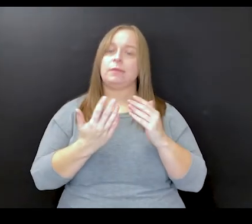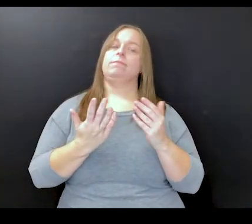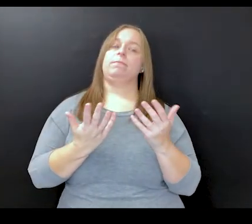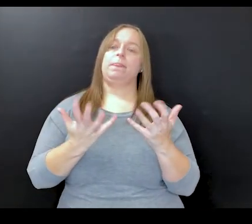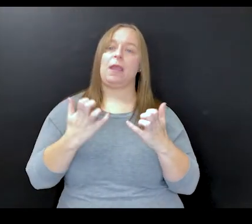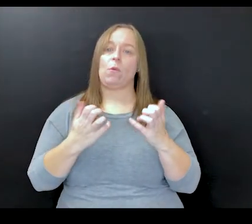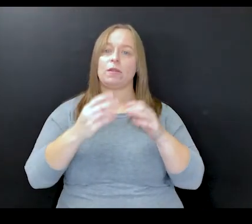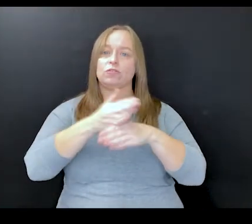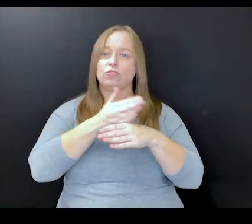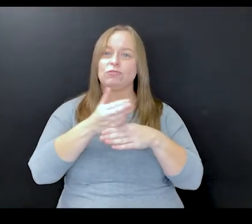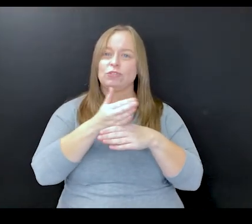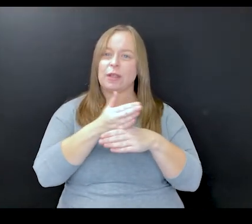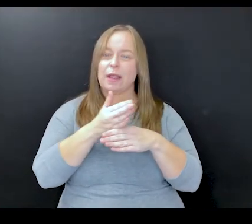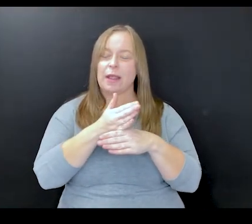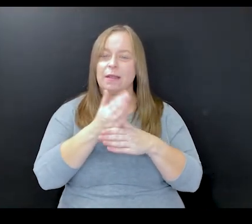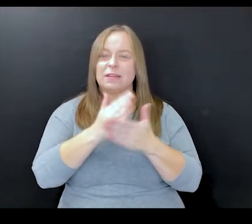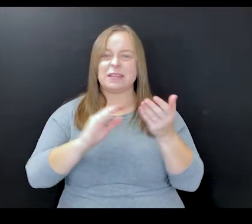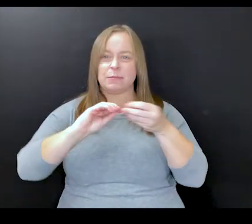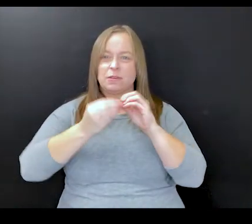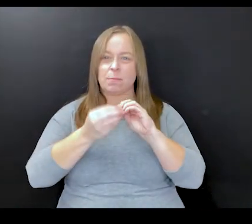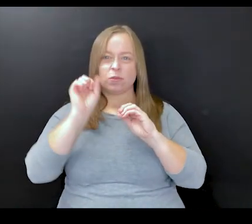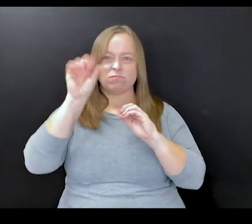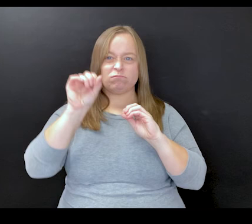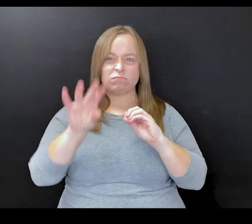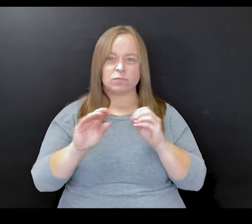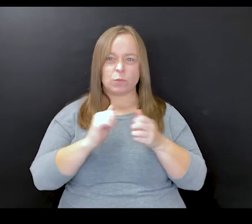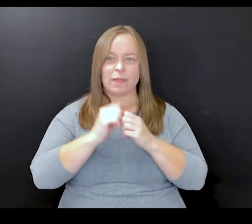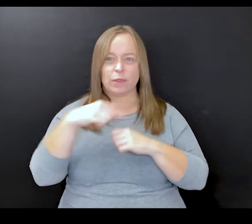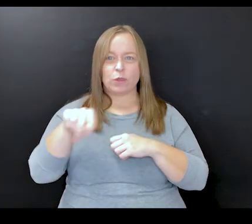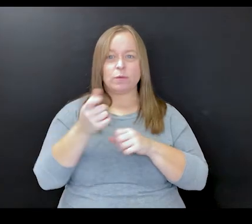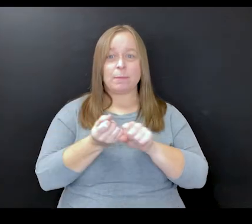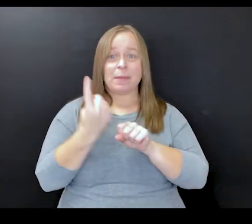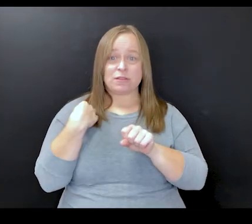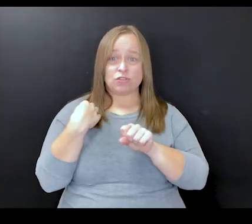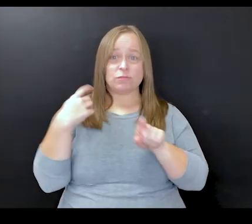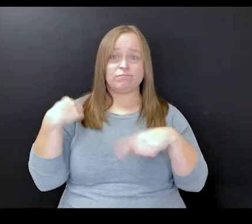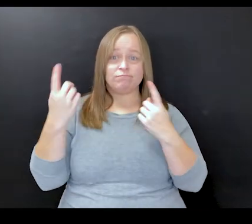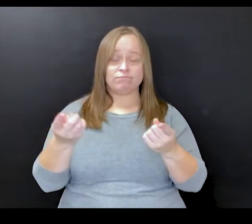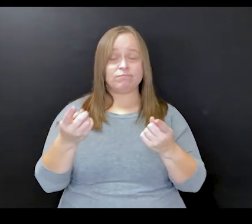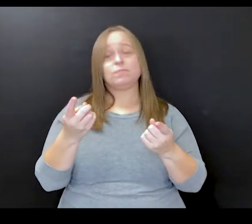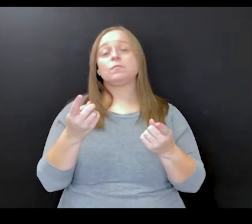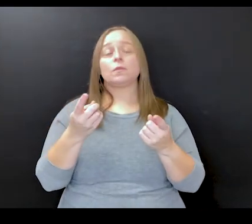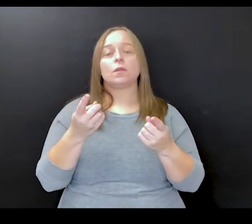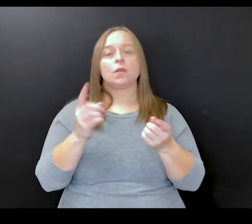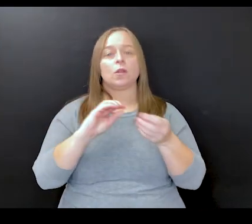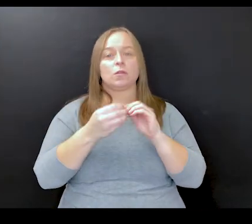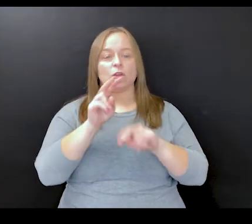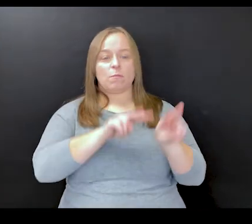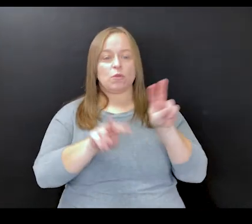And I just want to share some numbers with you. This past year and looking at the numbers, I mean,